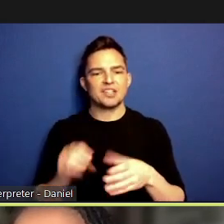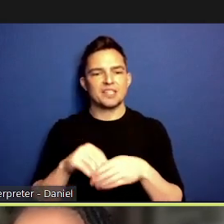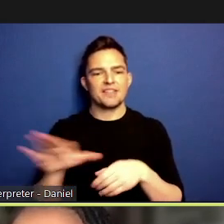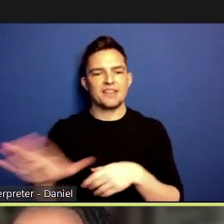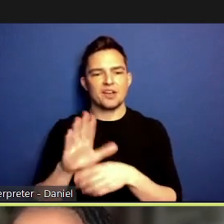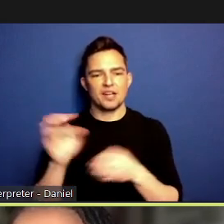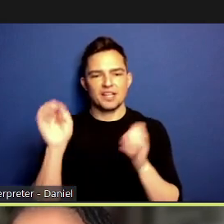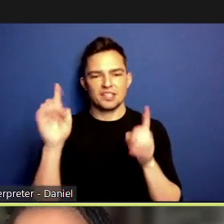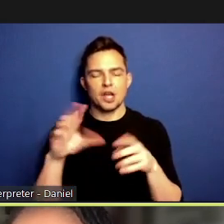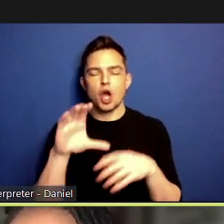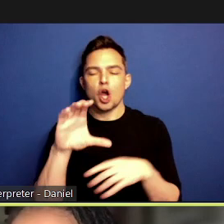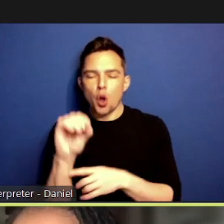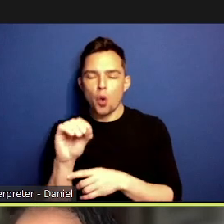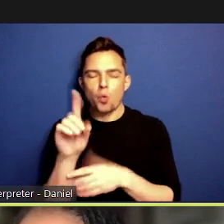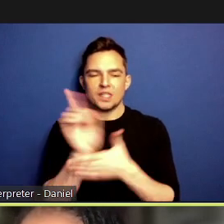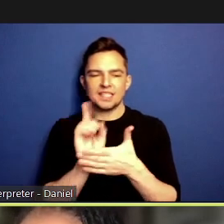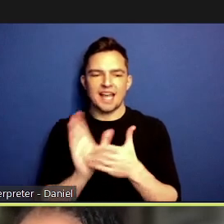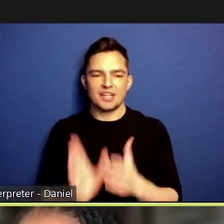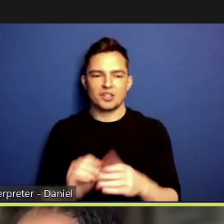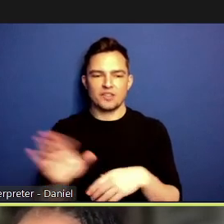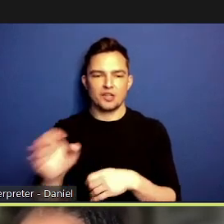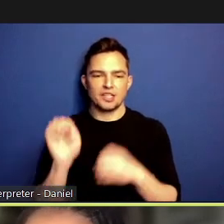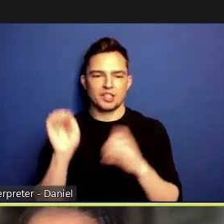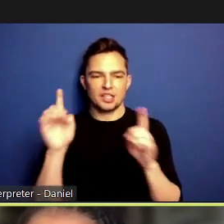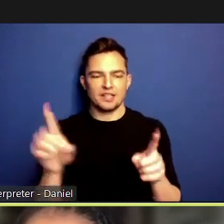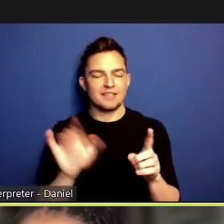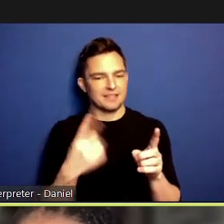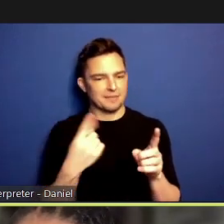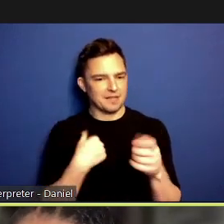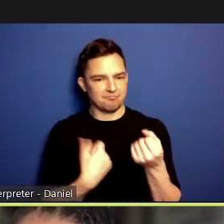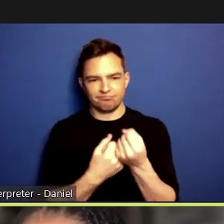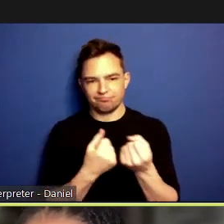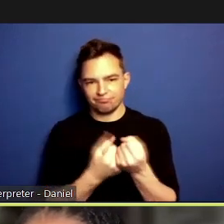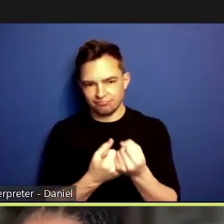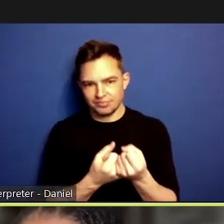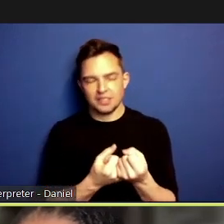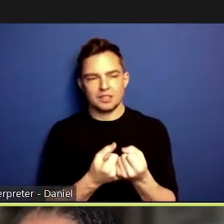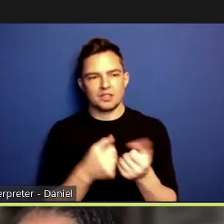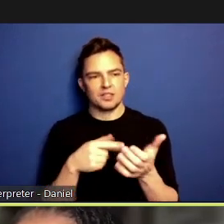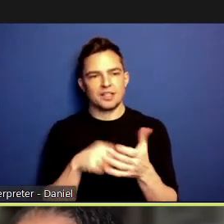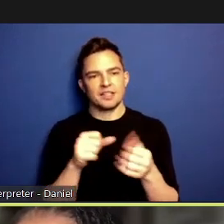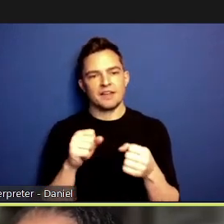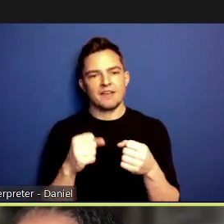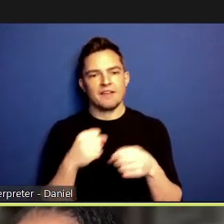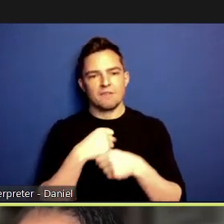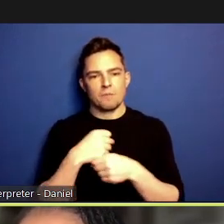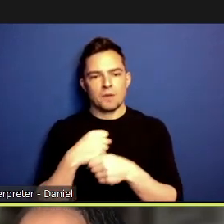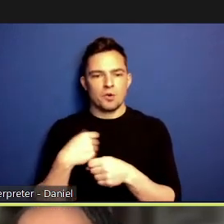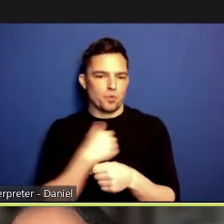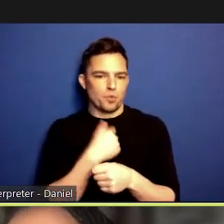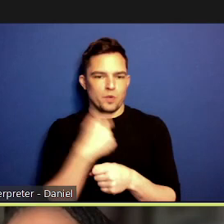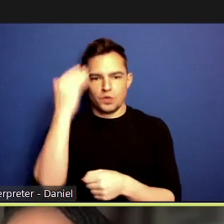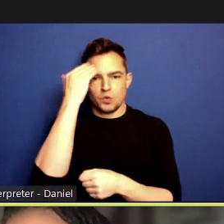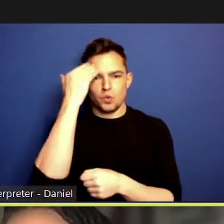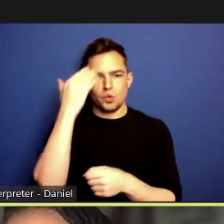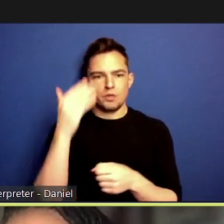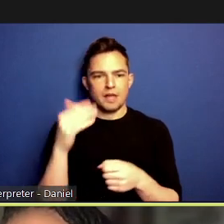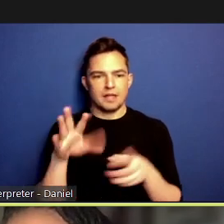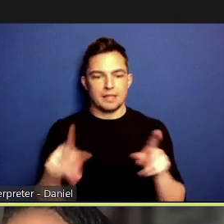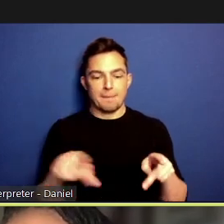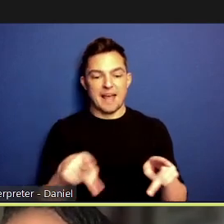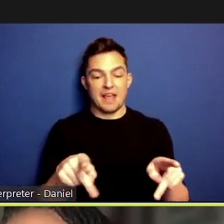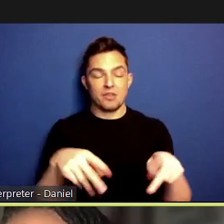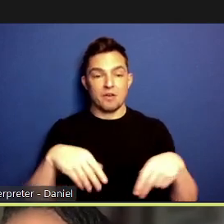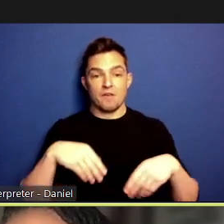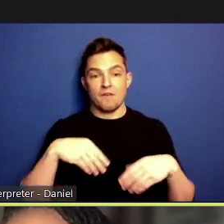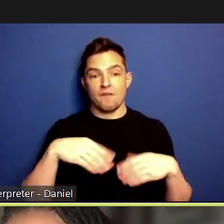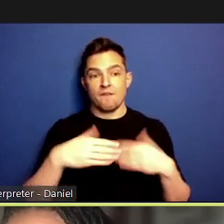program that I support. Right? So the foundation we know that the path forward in supporting